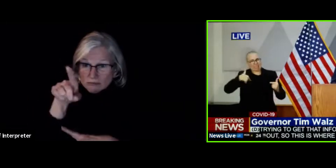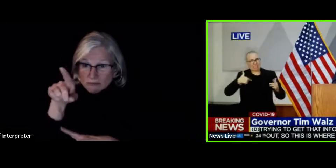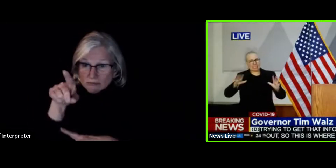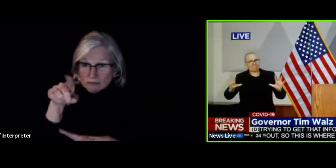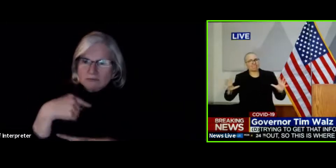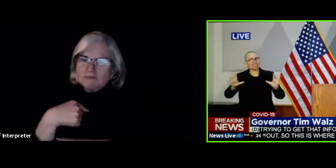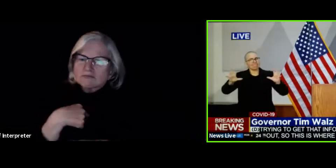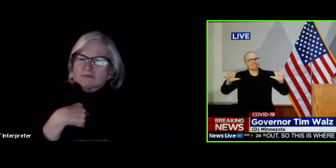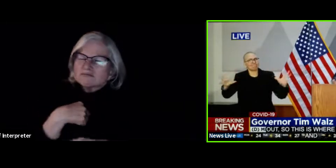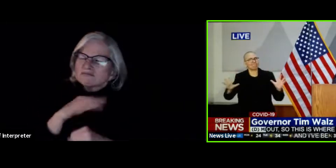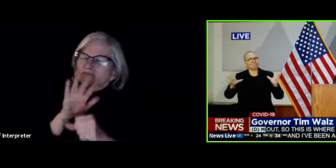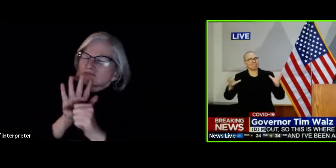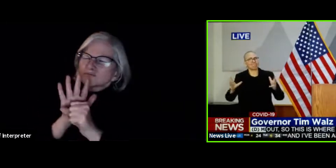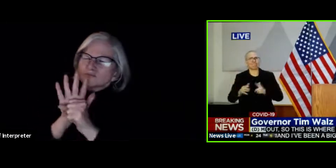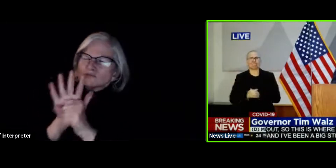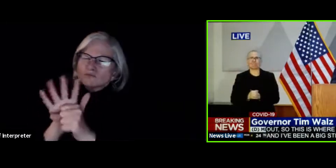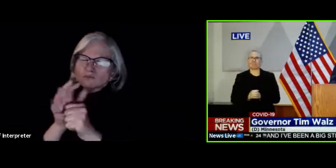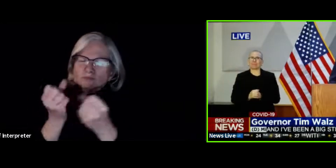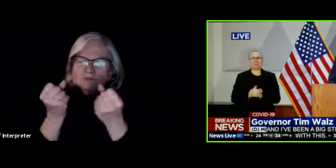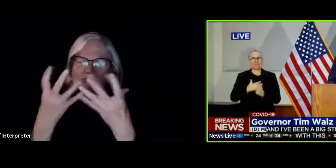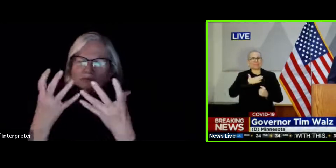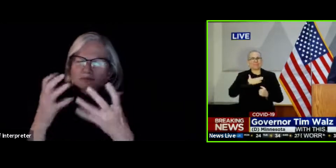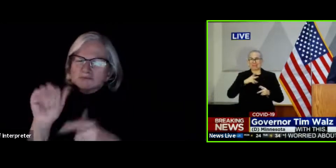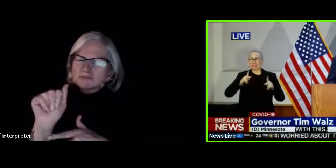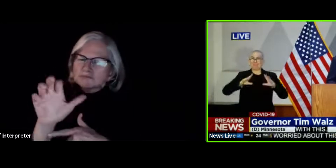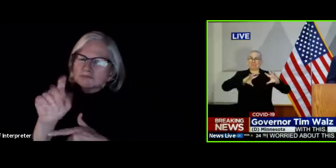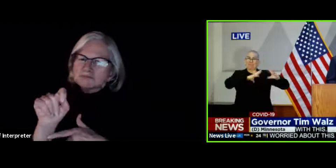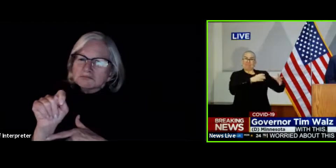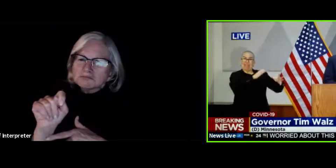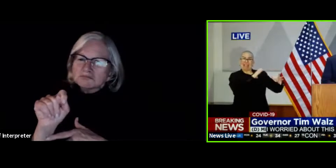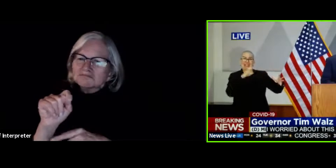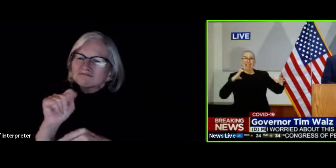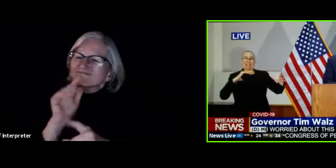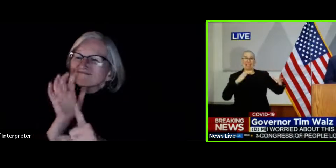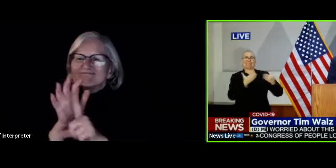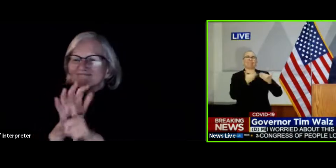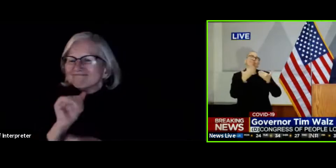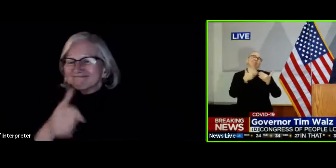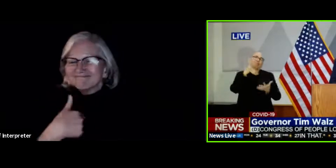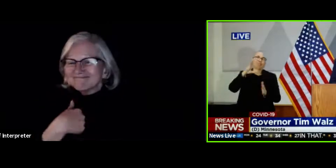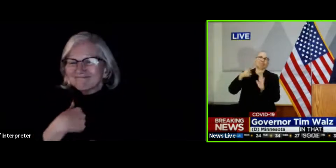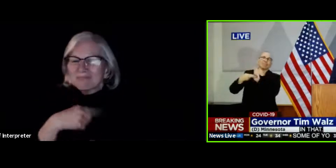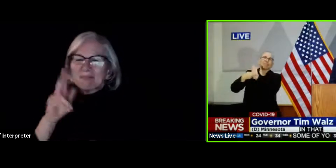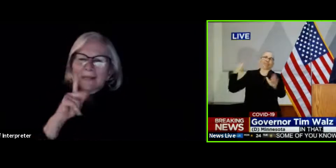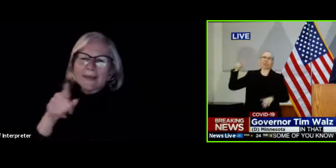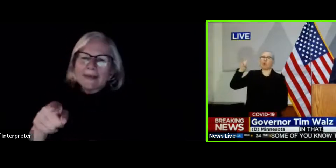UNPOPULAR AND MY COLLEAGUES WOULD SAY, OH, WALZ DOESN'T CARE ABOUT THIS, HE'S POOR.